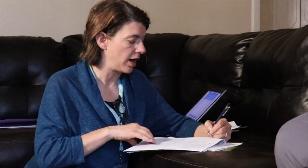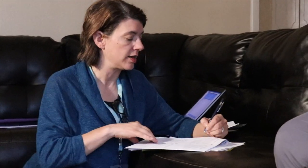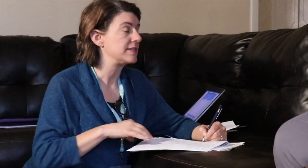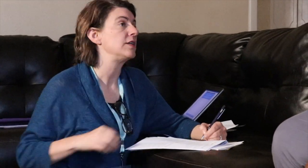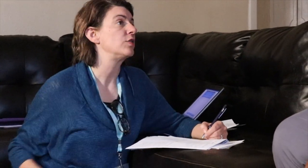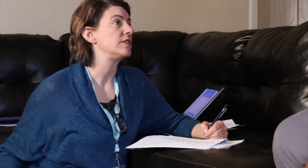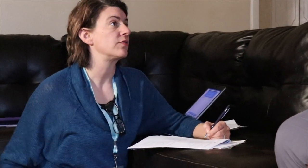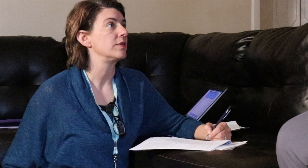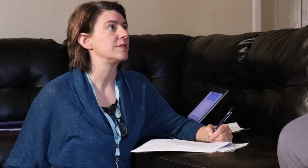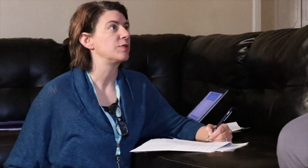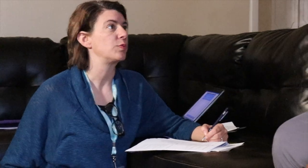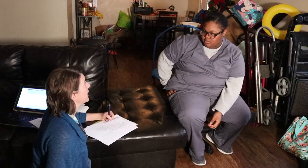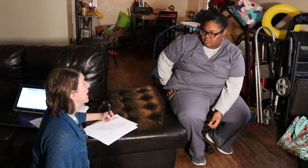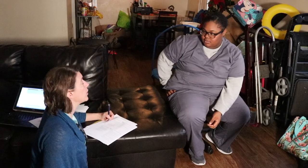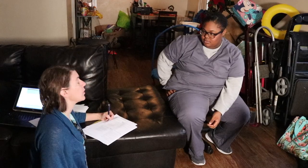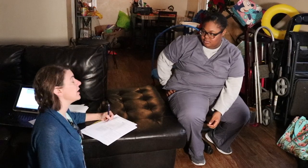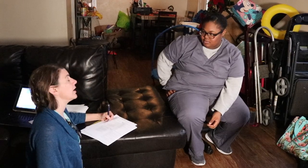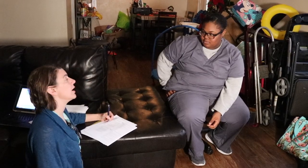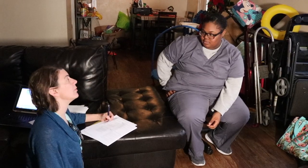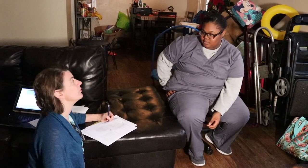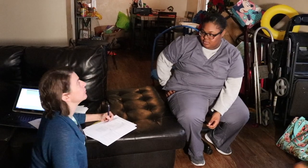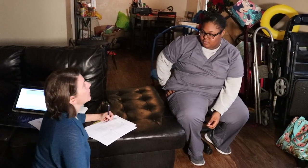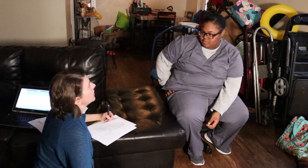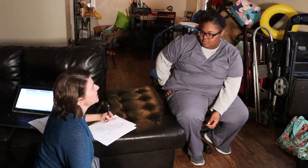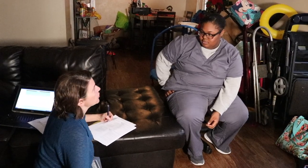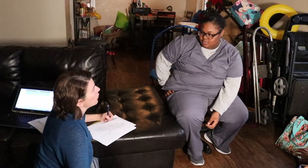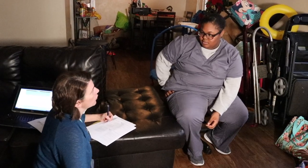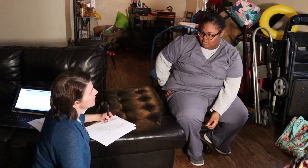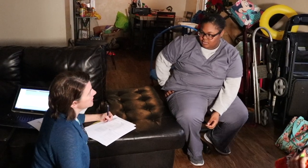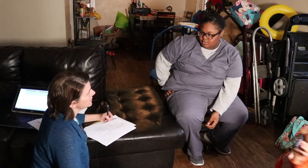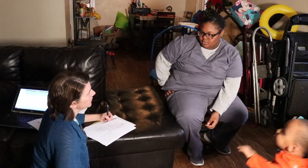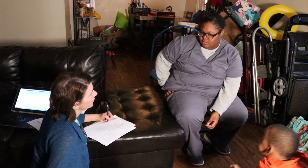Does he know the difference between angry faces or voices?